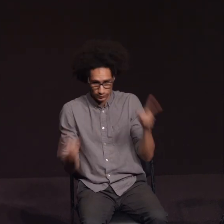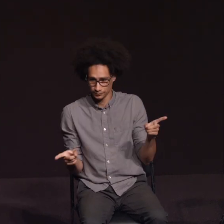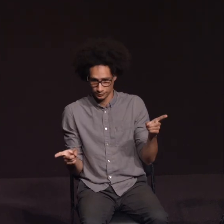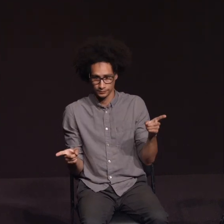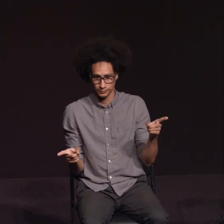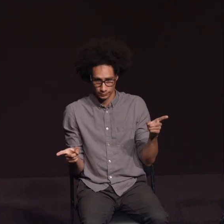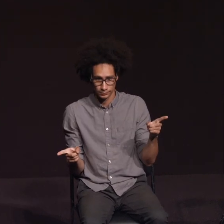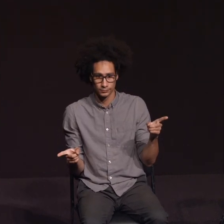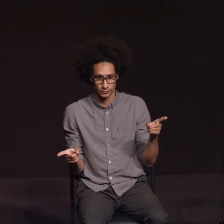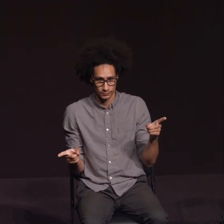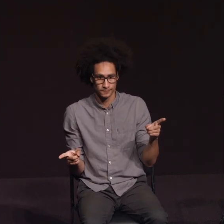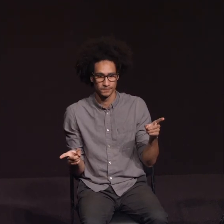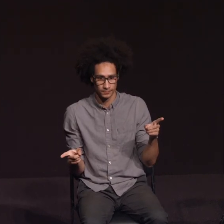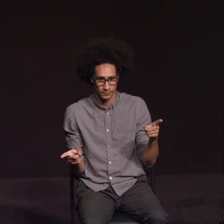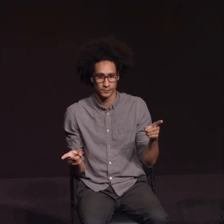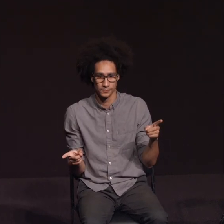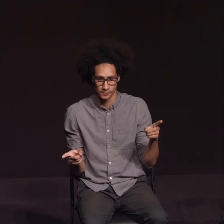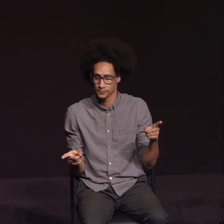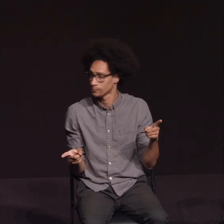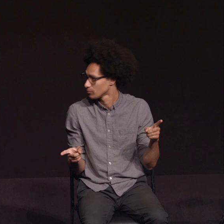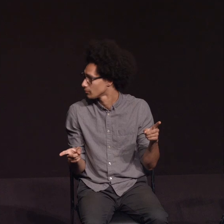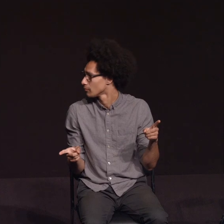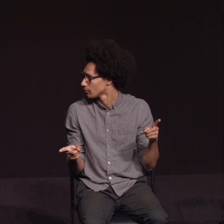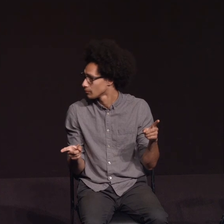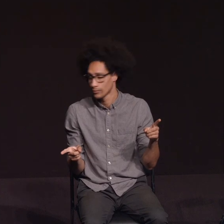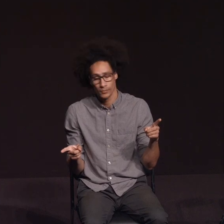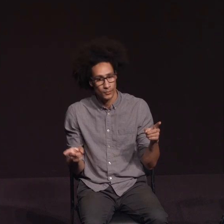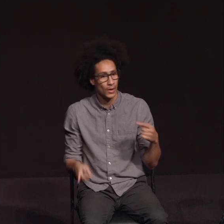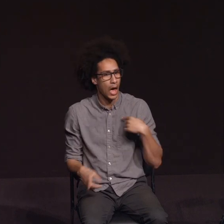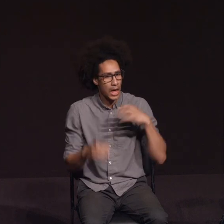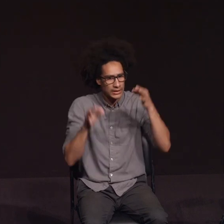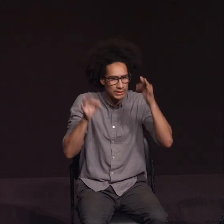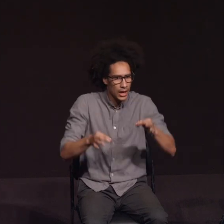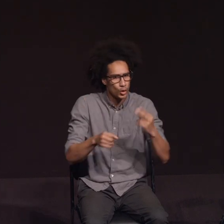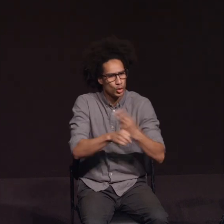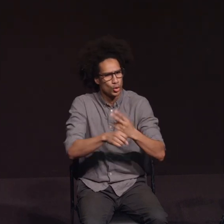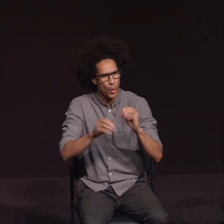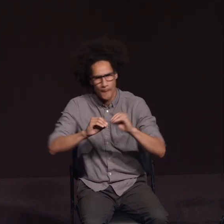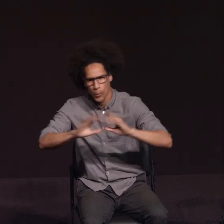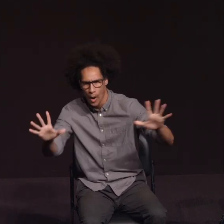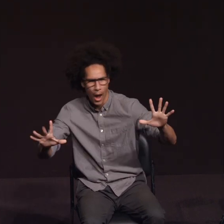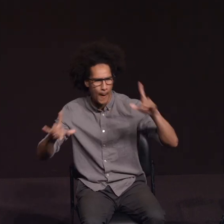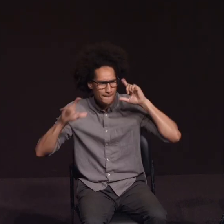well as the child, and I decided to use bright, bold colors and